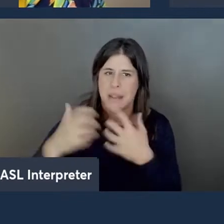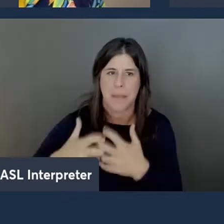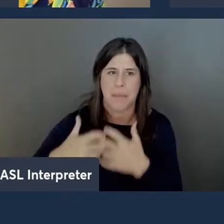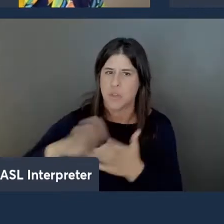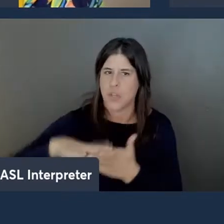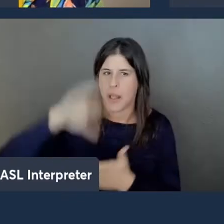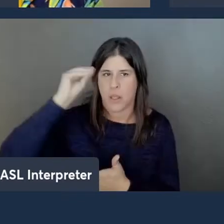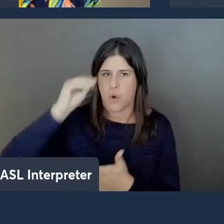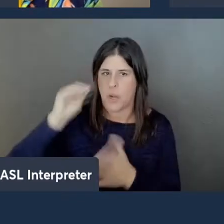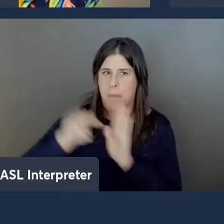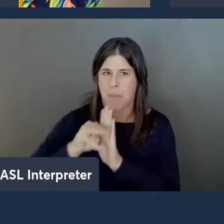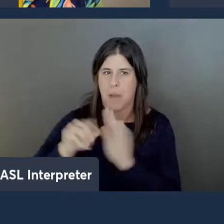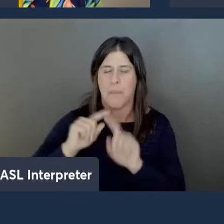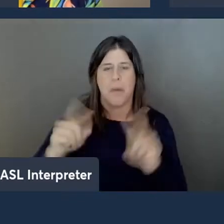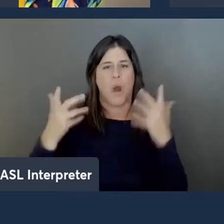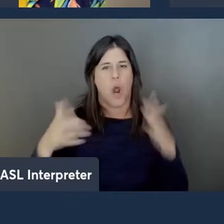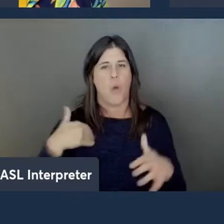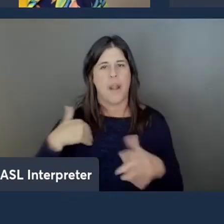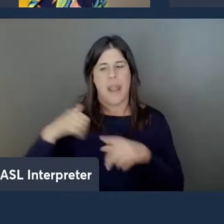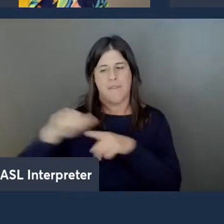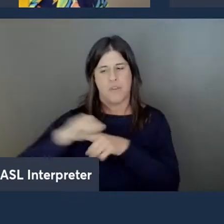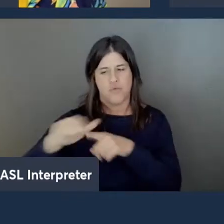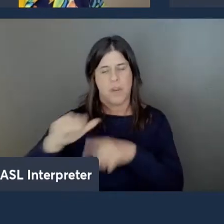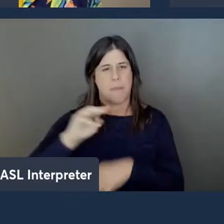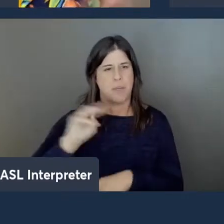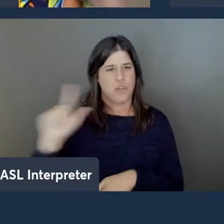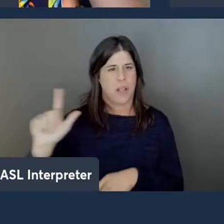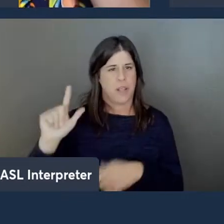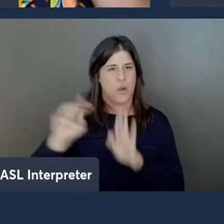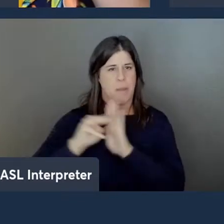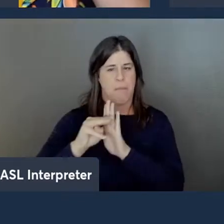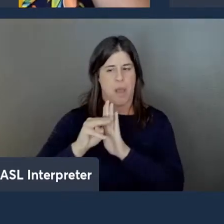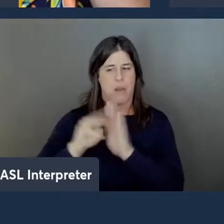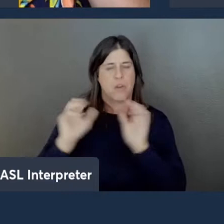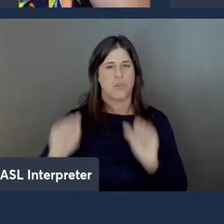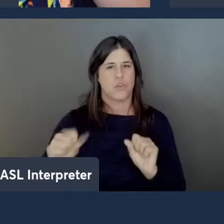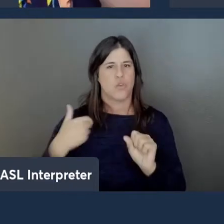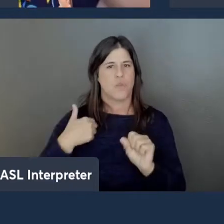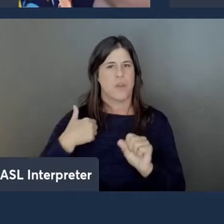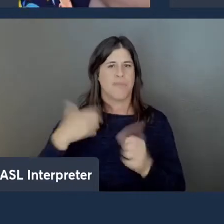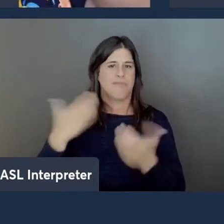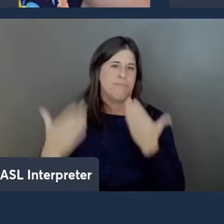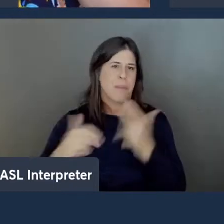but once you have a trained machine, very mild, so that you felt unsafe maker, how does it compare?